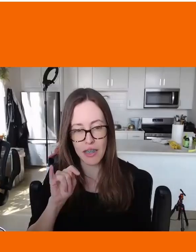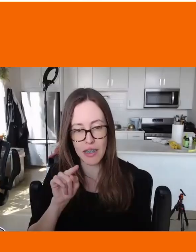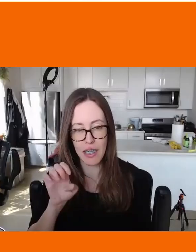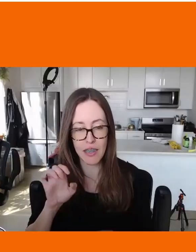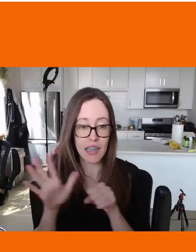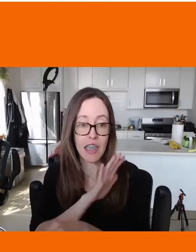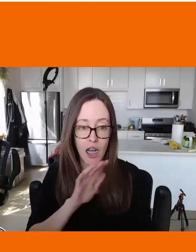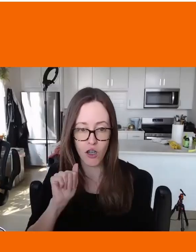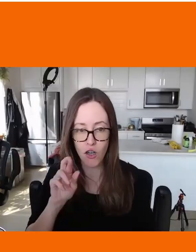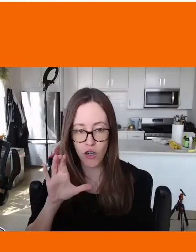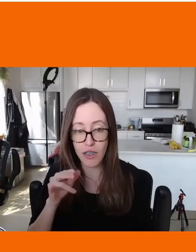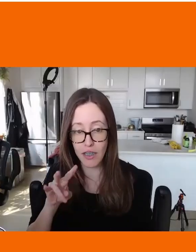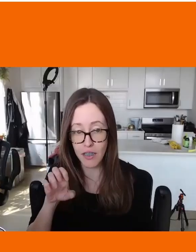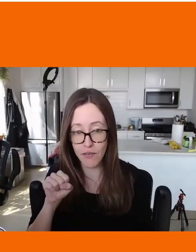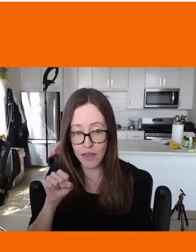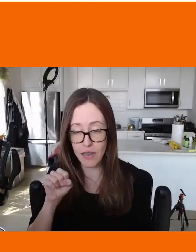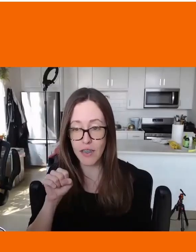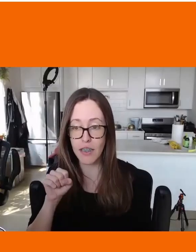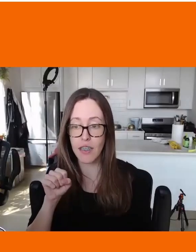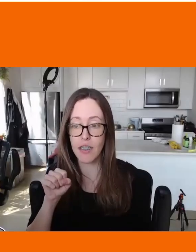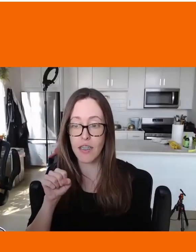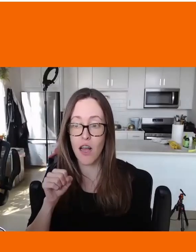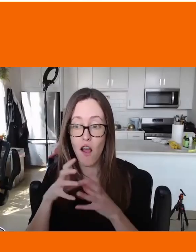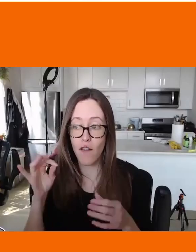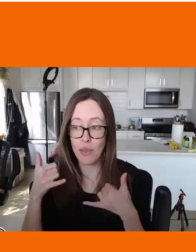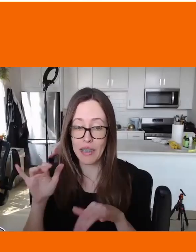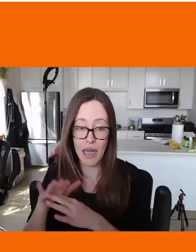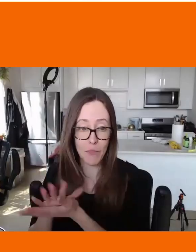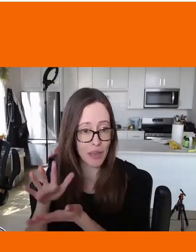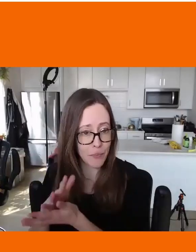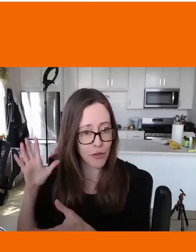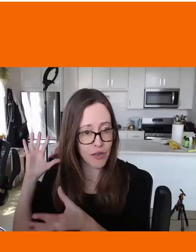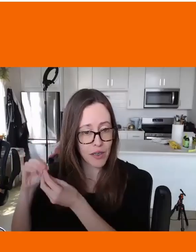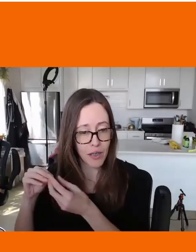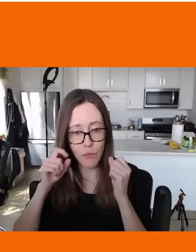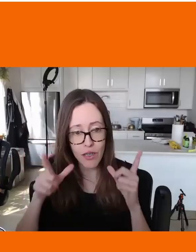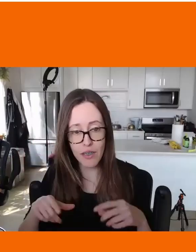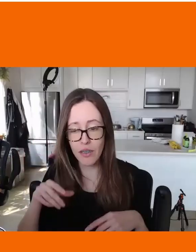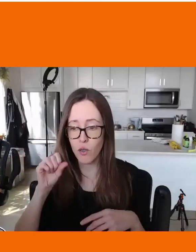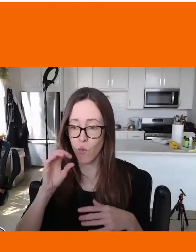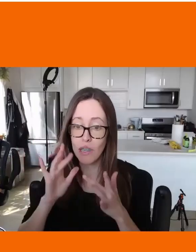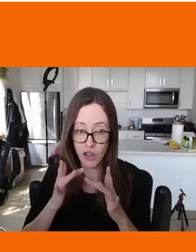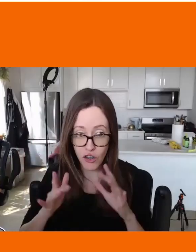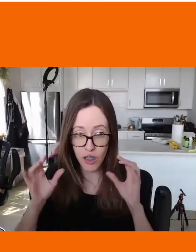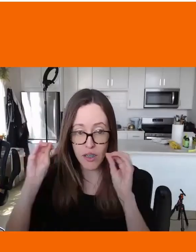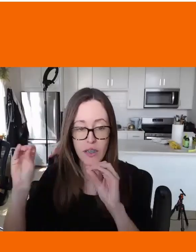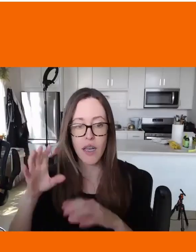to digitize the entire New York Times archive. Then I trained in AI to generate trivia questions